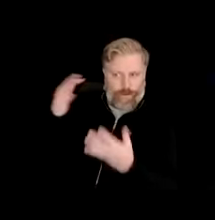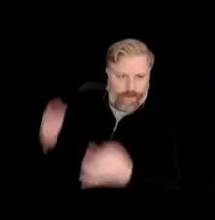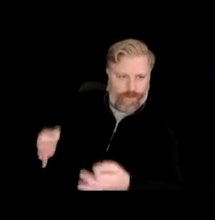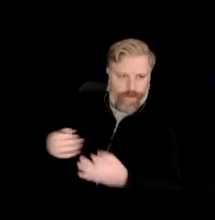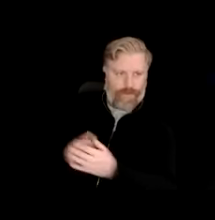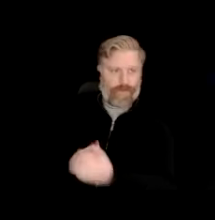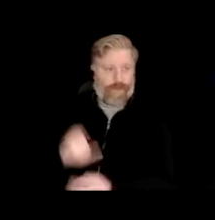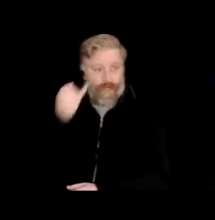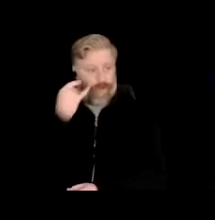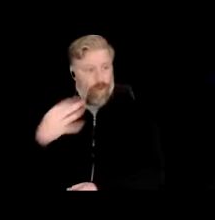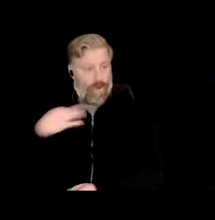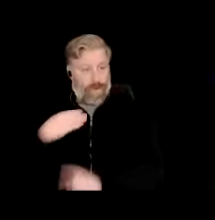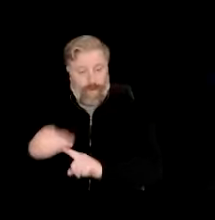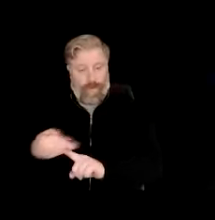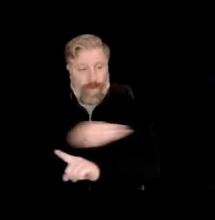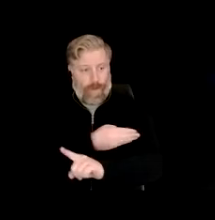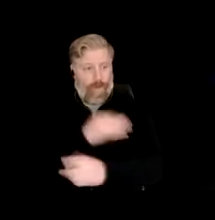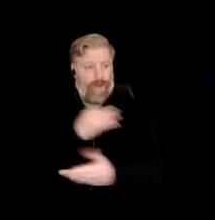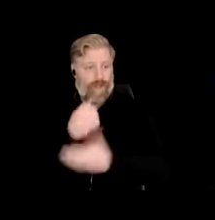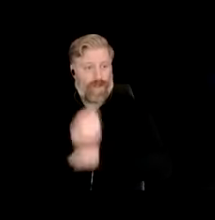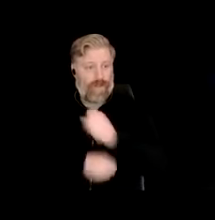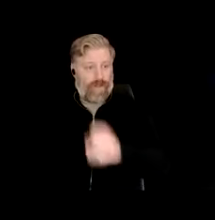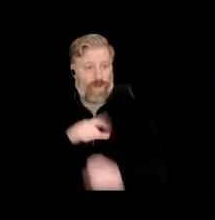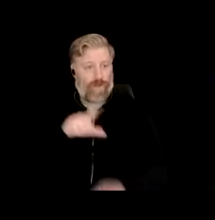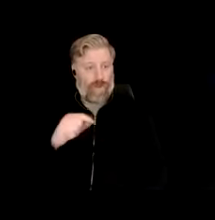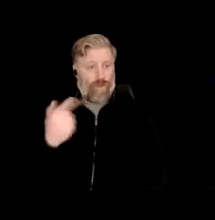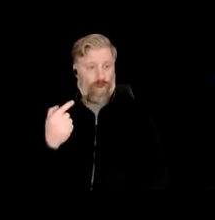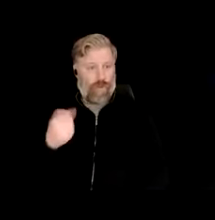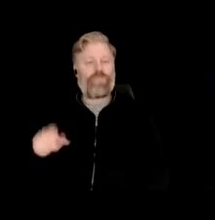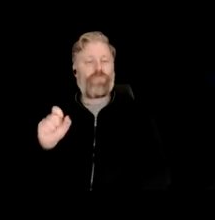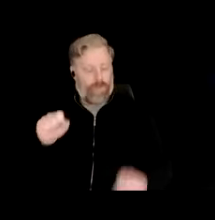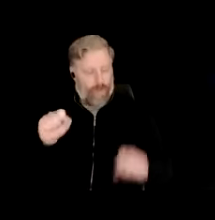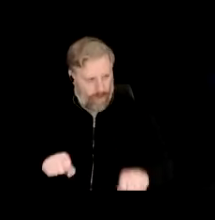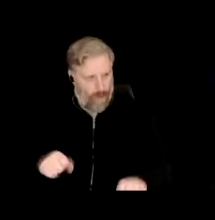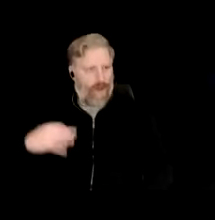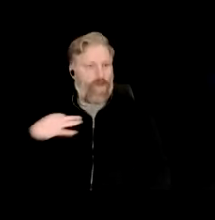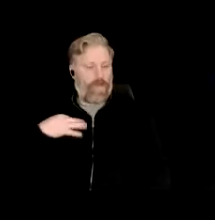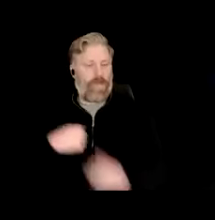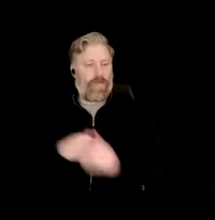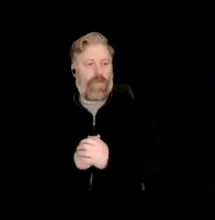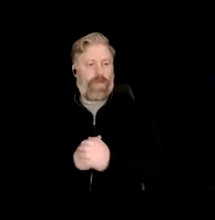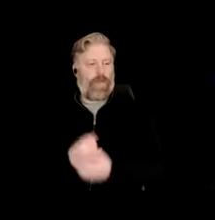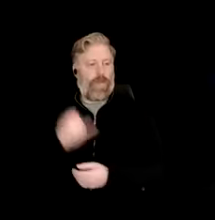so prior to fiscal year 21, you'd be eligible. If you've applied to the fiscal year 21